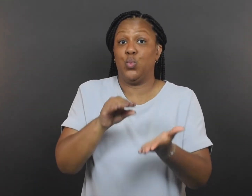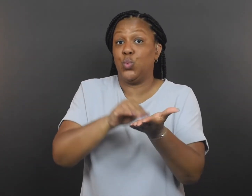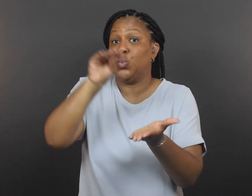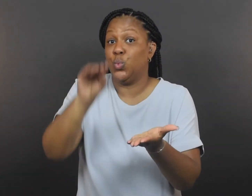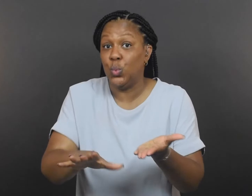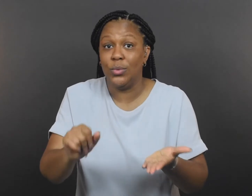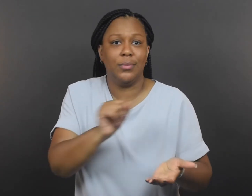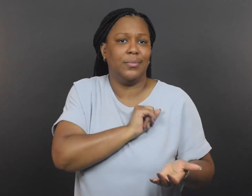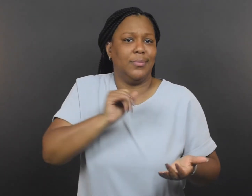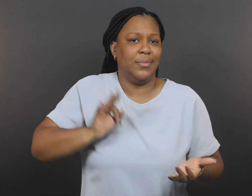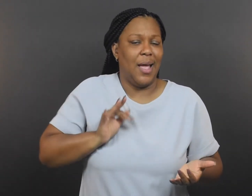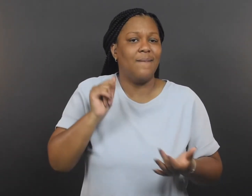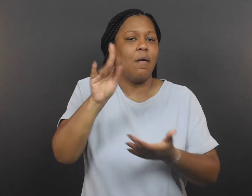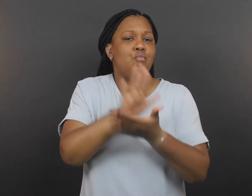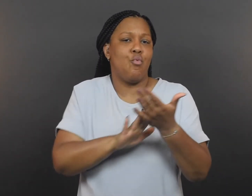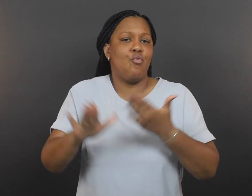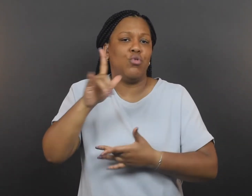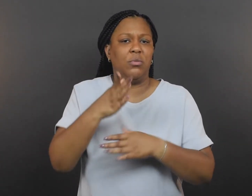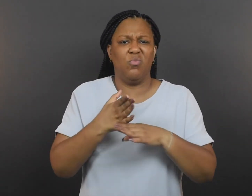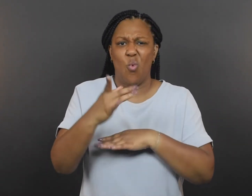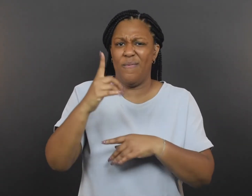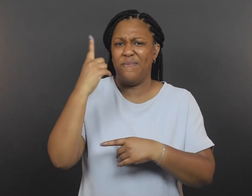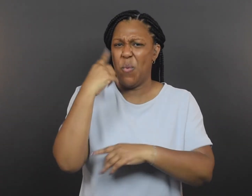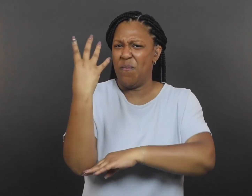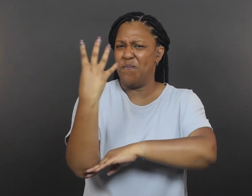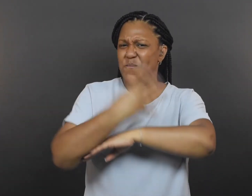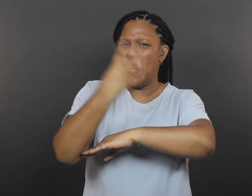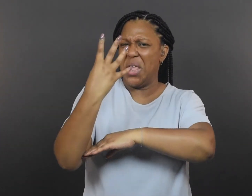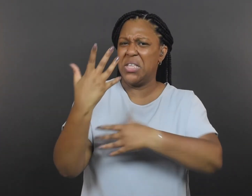2,000 students and staff at a college over a four-day period.